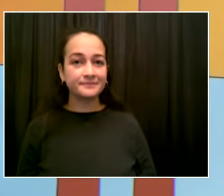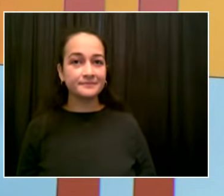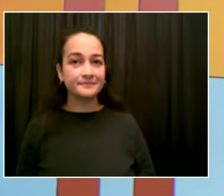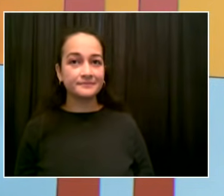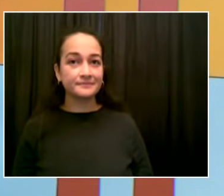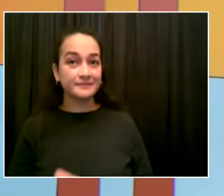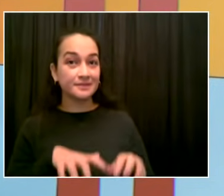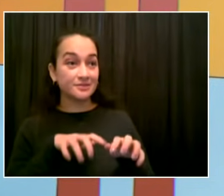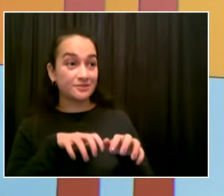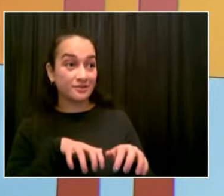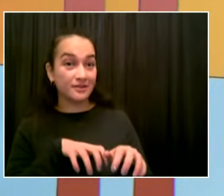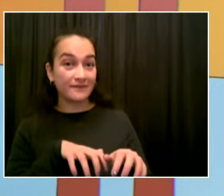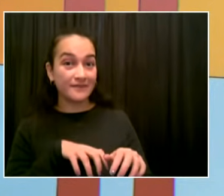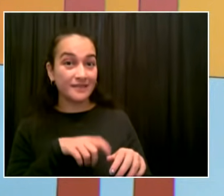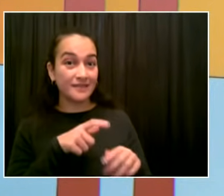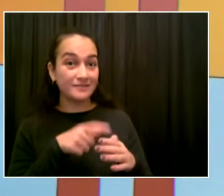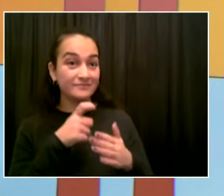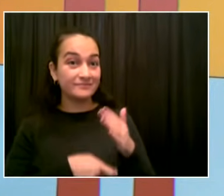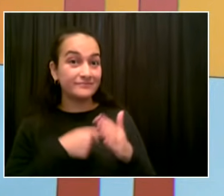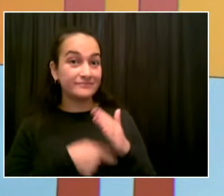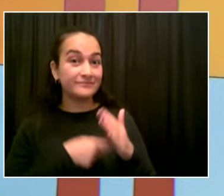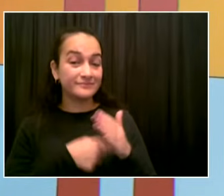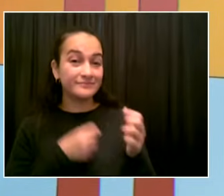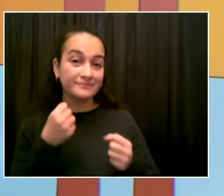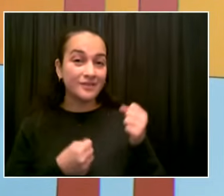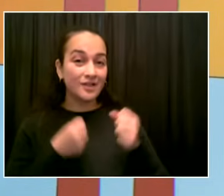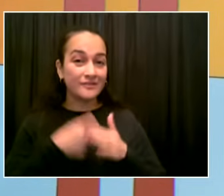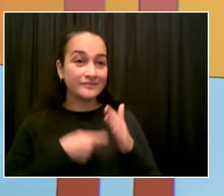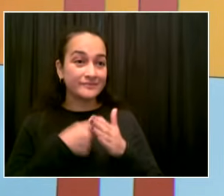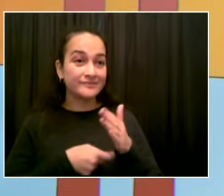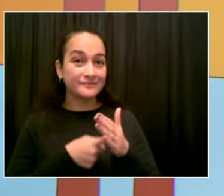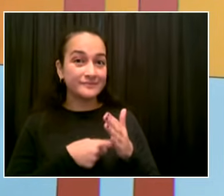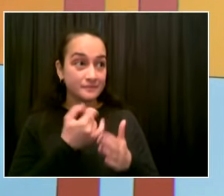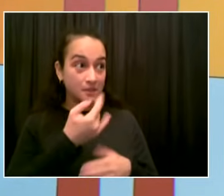GIVEN THE CONGESTION RCISIS BEGIN STARTING